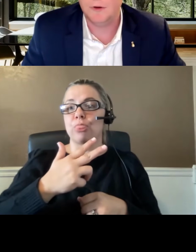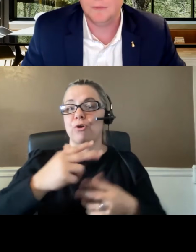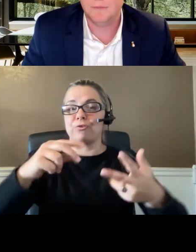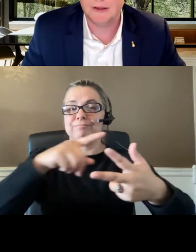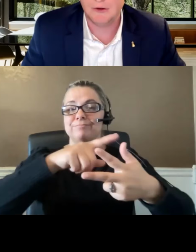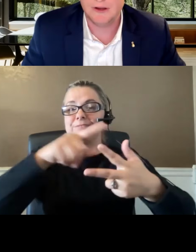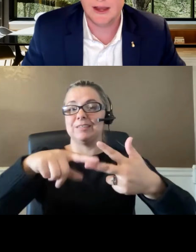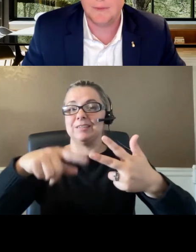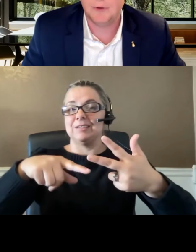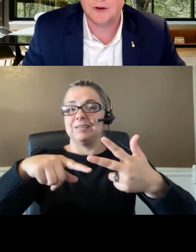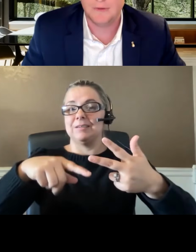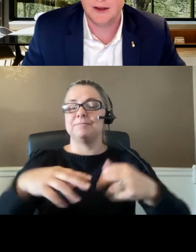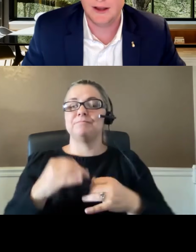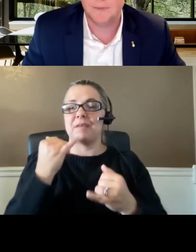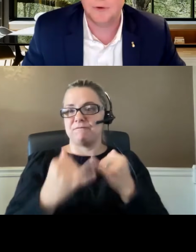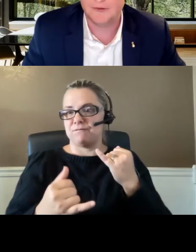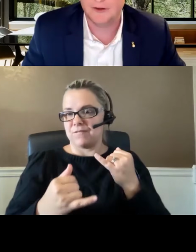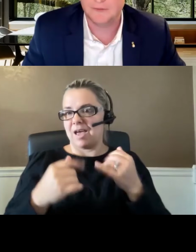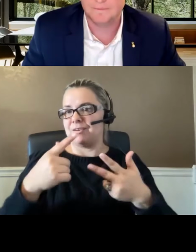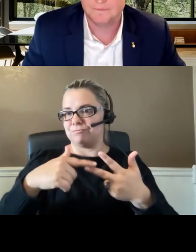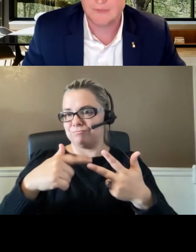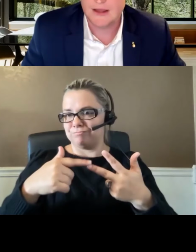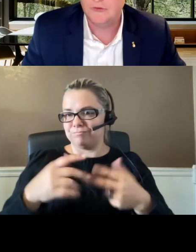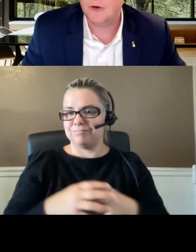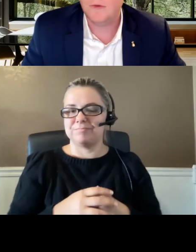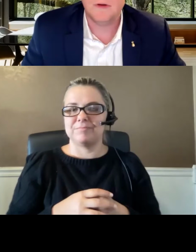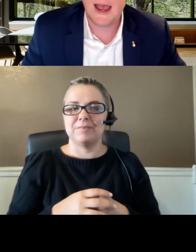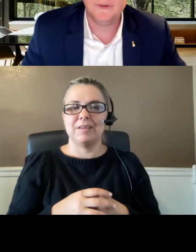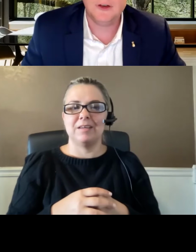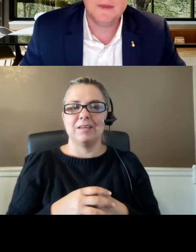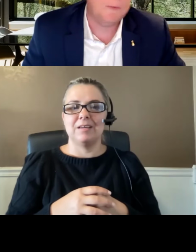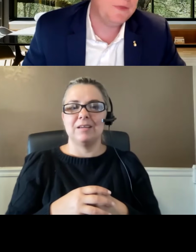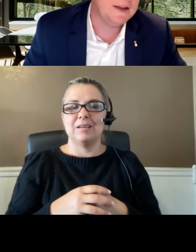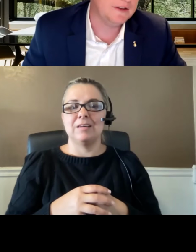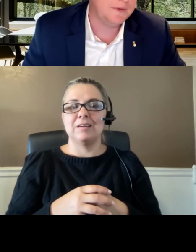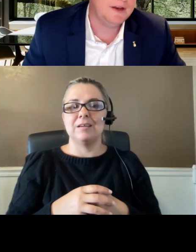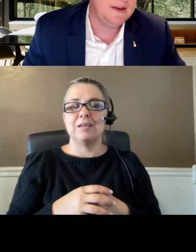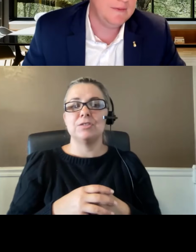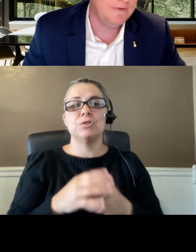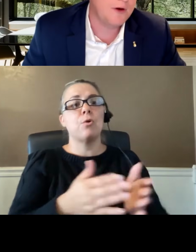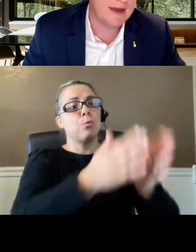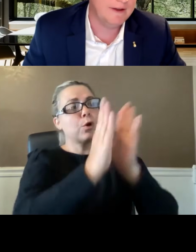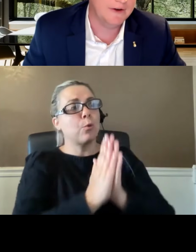we will be looking at procurement and process. So ask to meet with the accessibility team for that